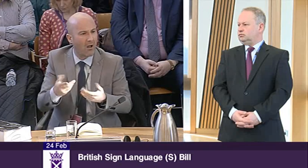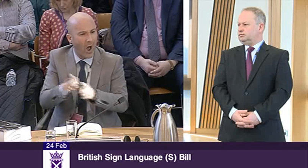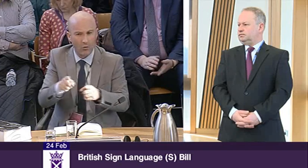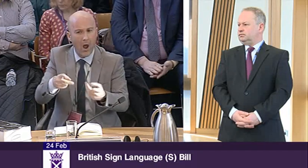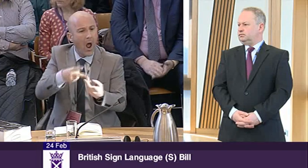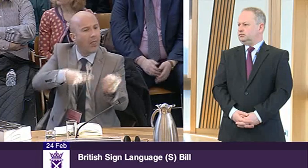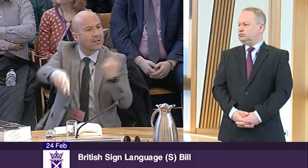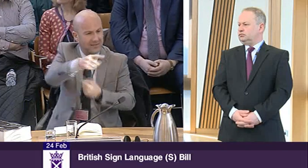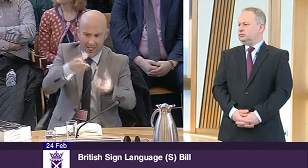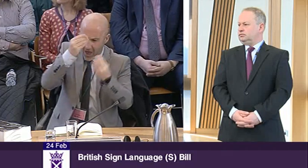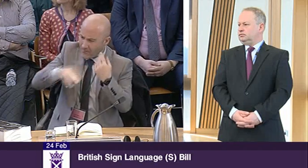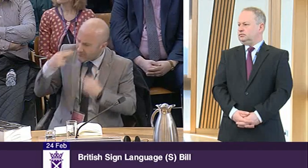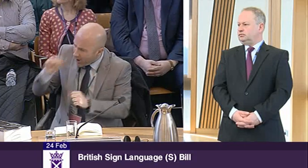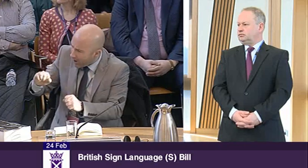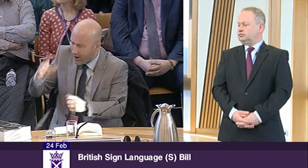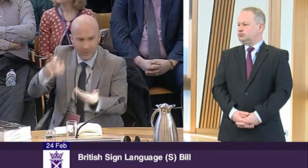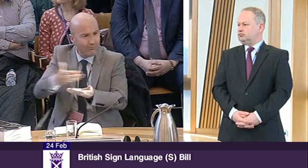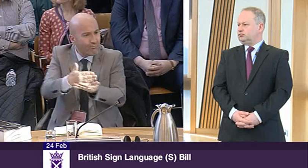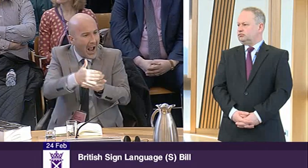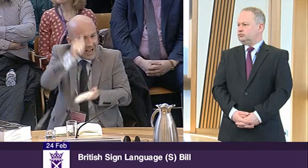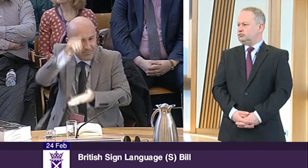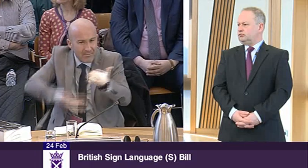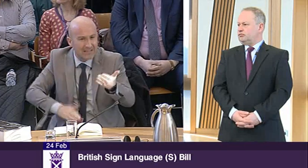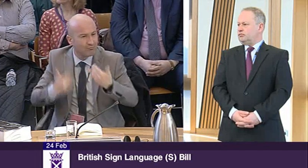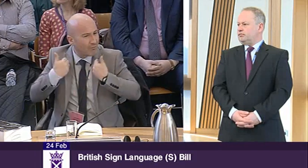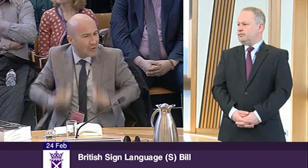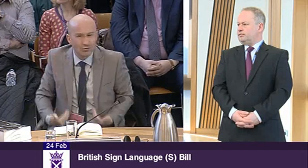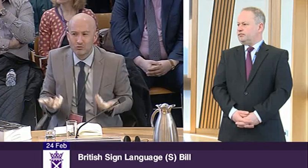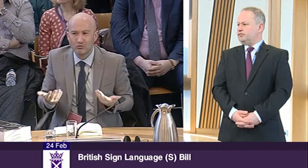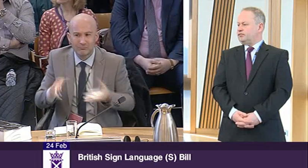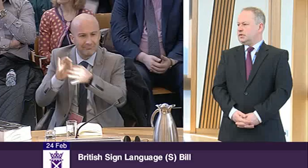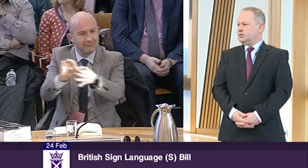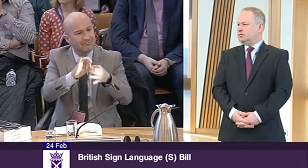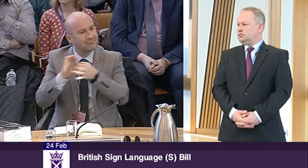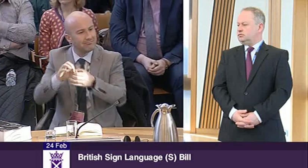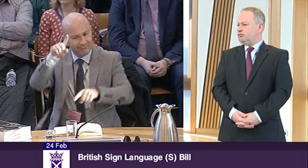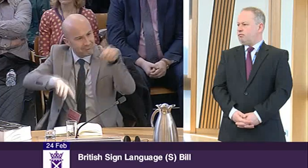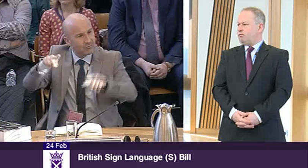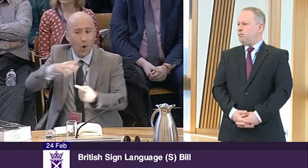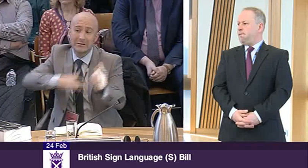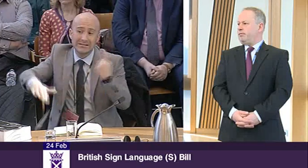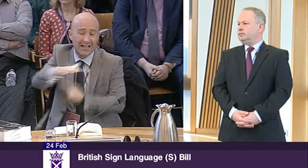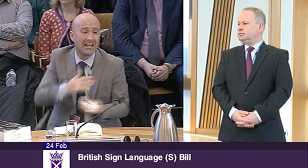invest in trying to ensure that deaf people are active members of society and are able